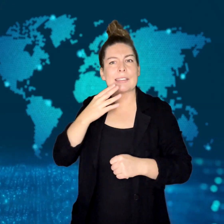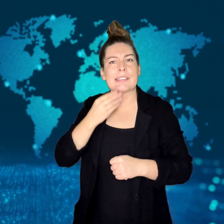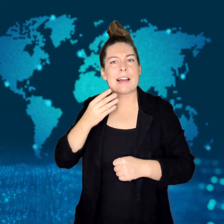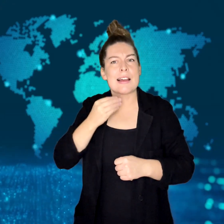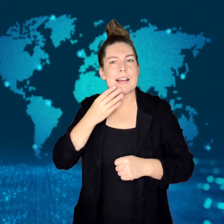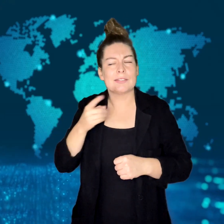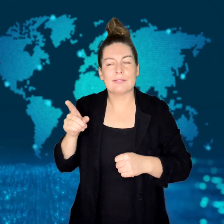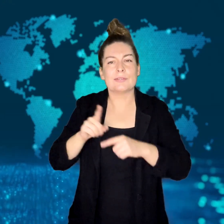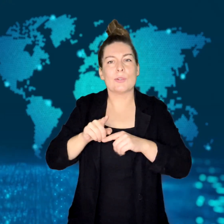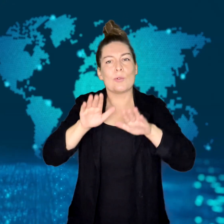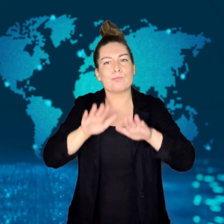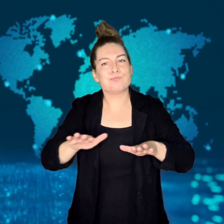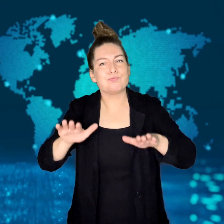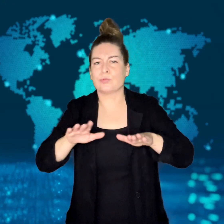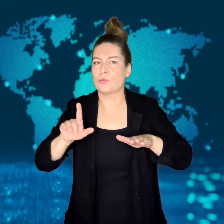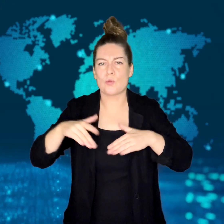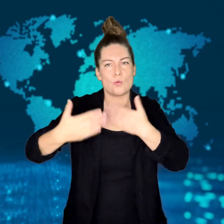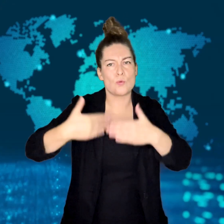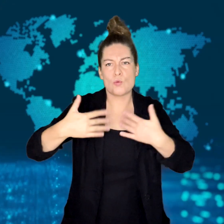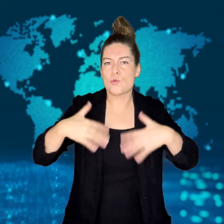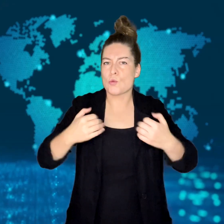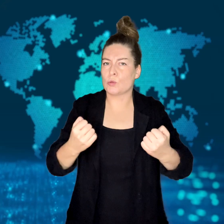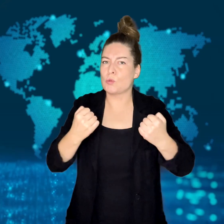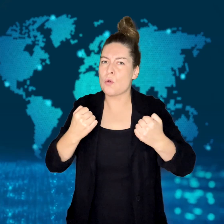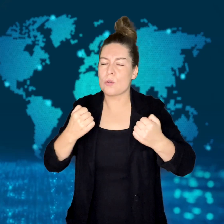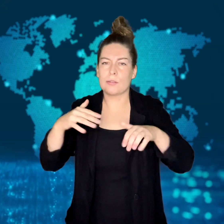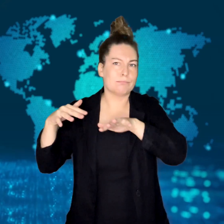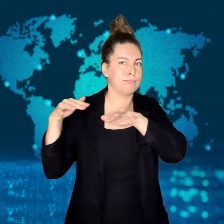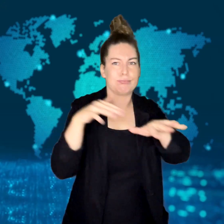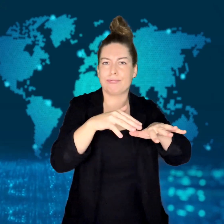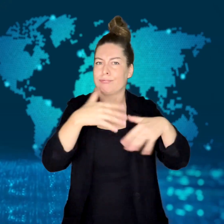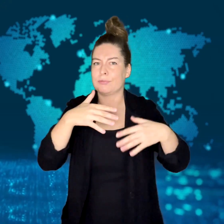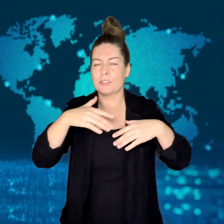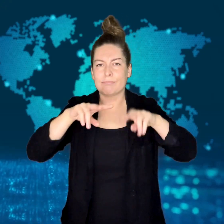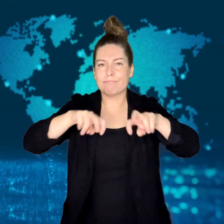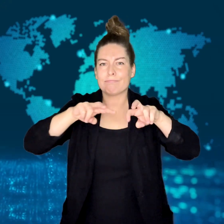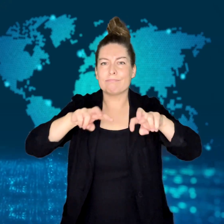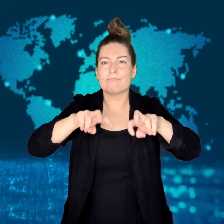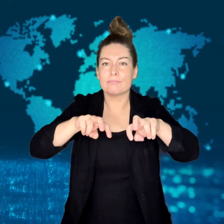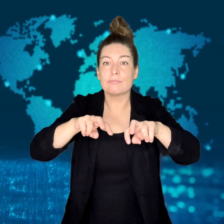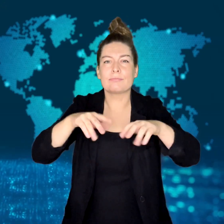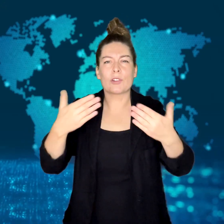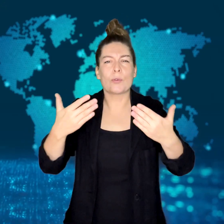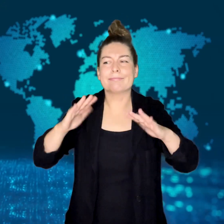Humanitarian aid is limited as well. Israel has not yet decreased